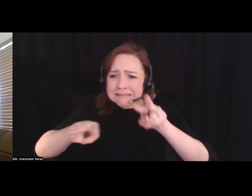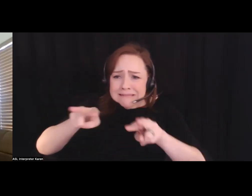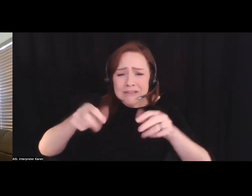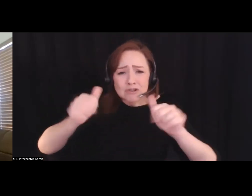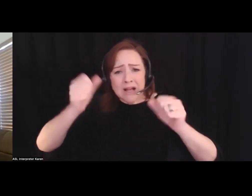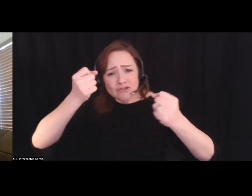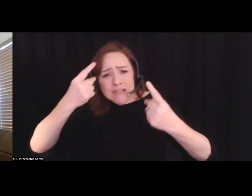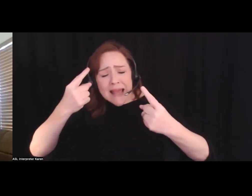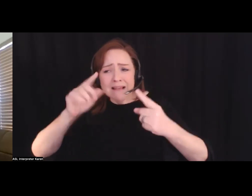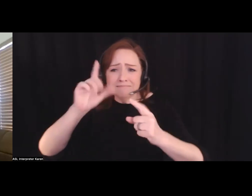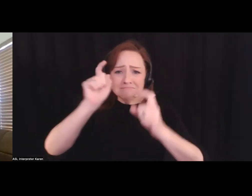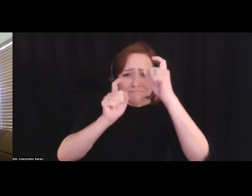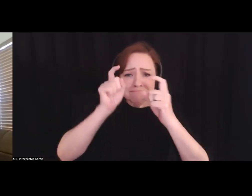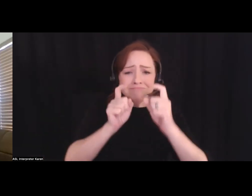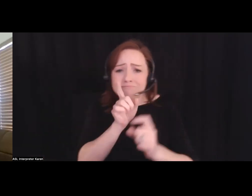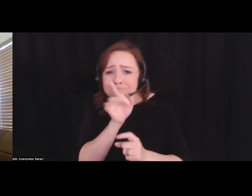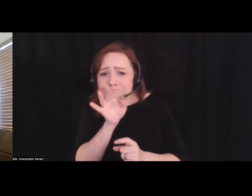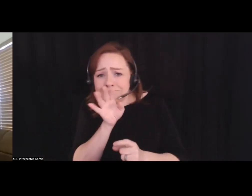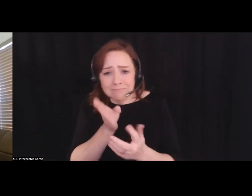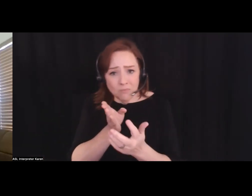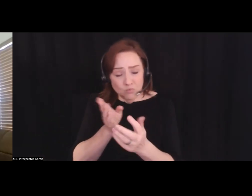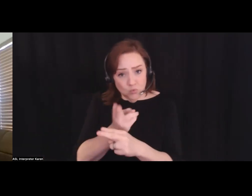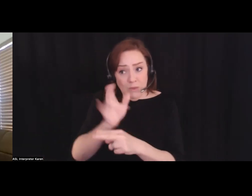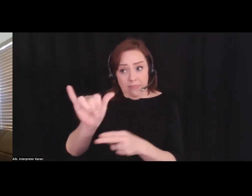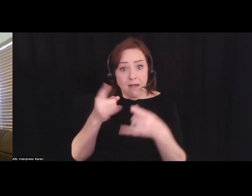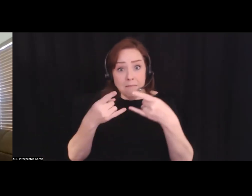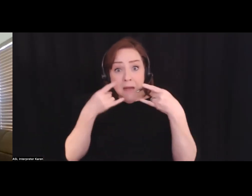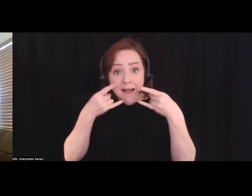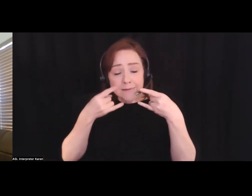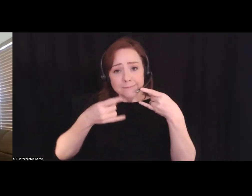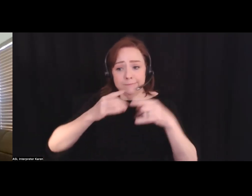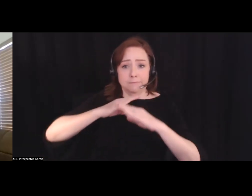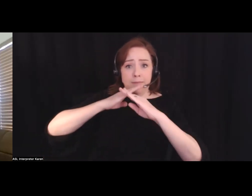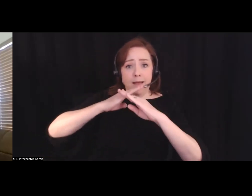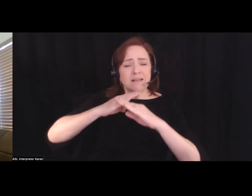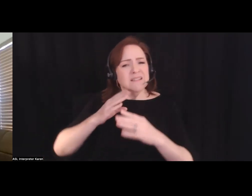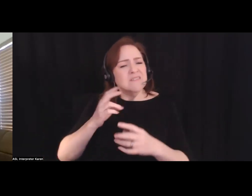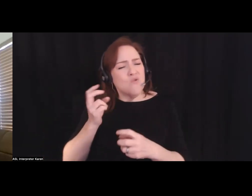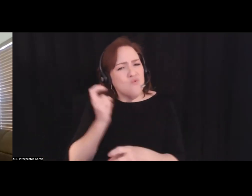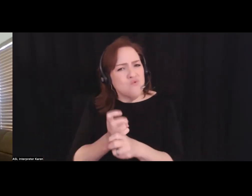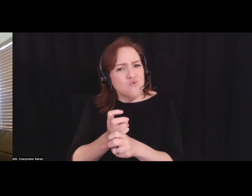mask like that? very very difficult um some people do rely on lip reading um some hard